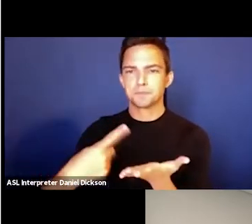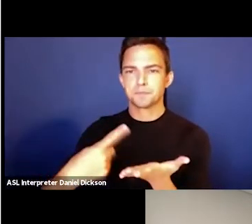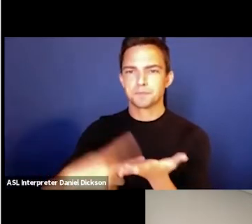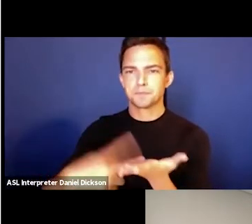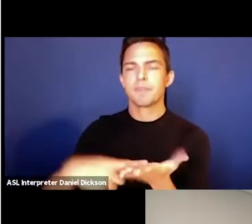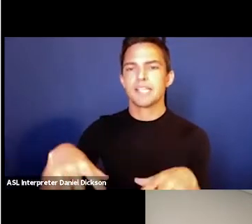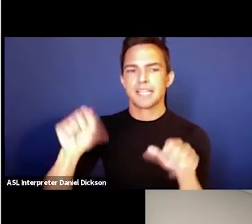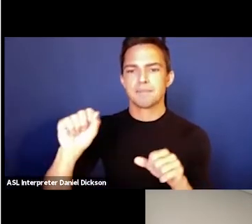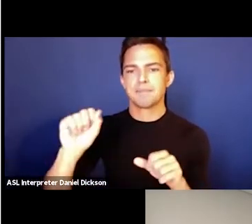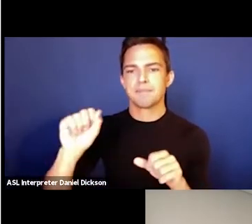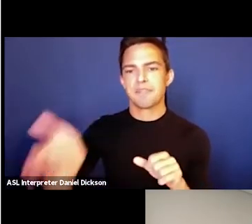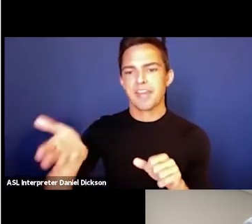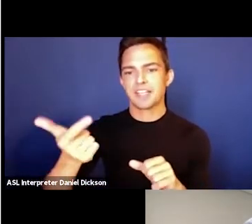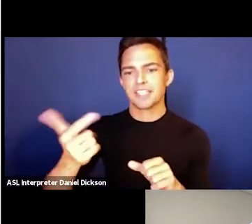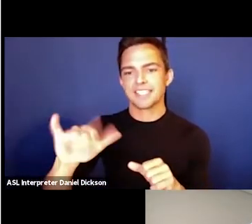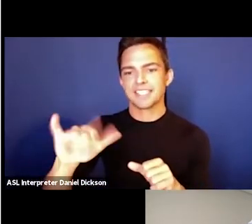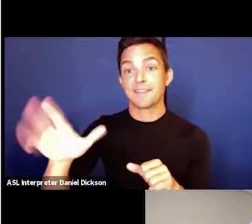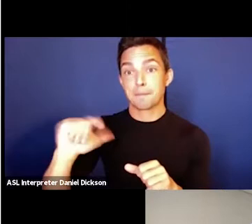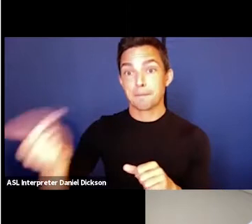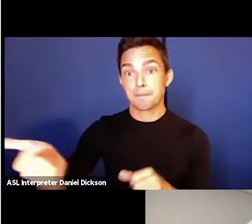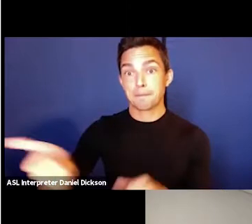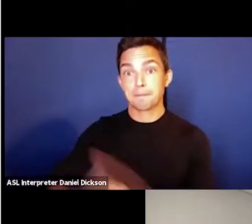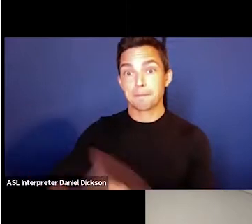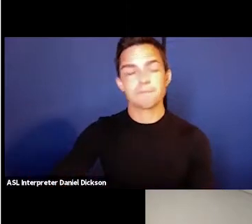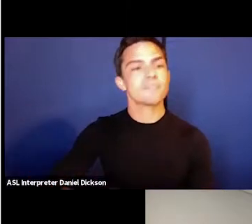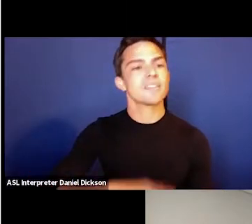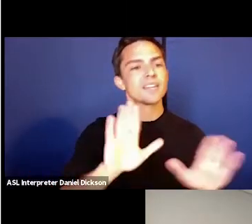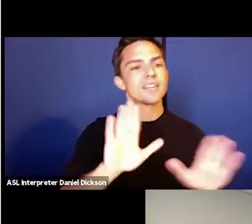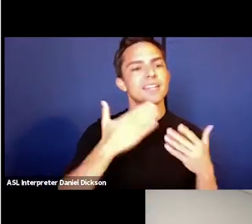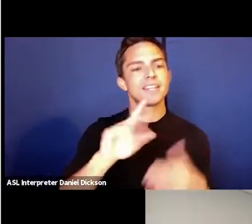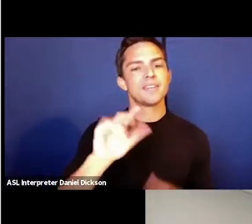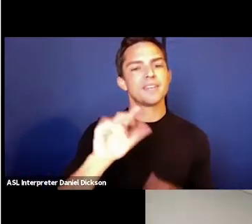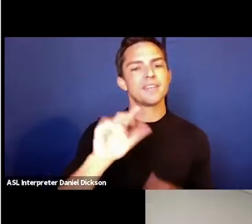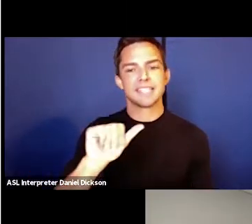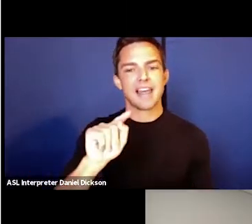[Dr. Gilbert Gimm:] Great thank you Catherine and thank you everyone